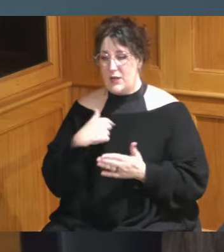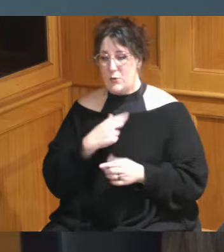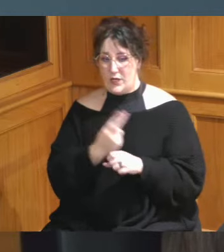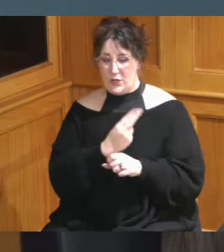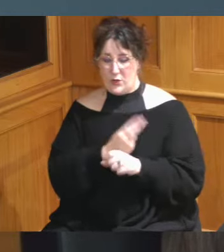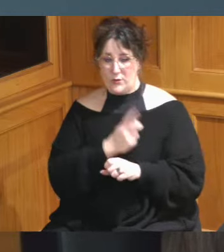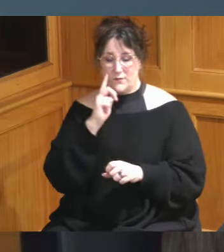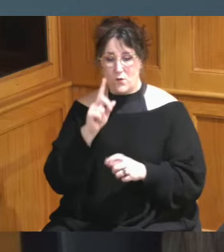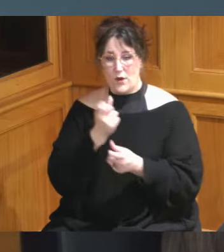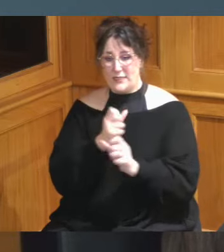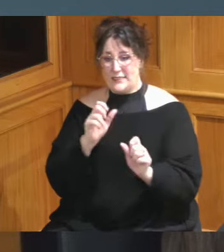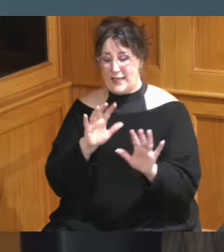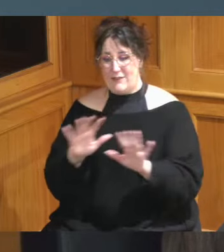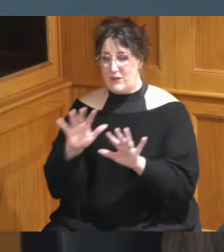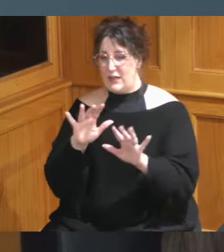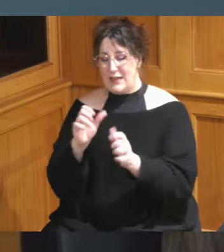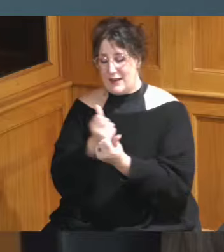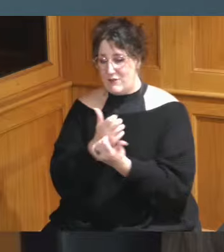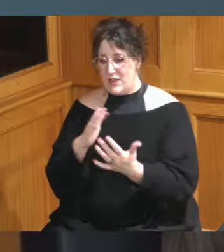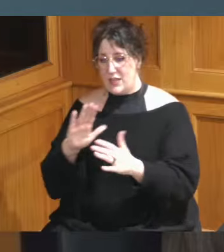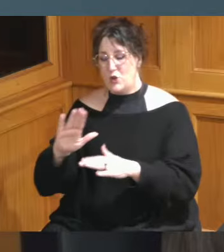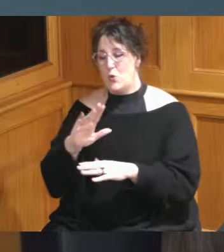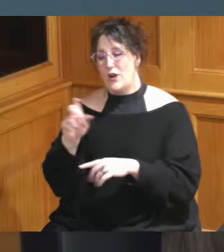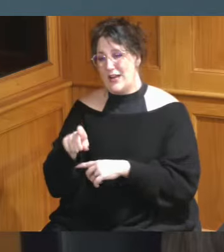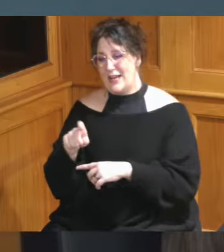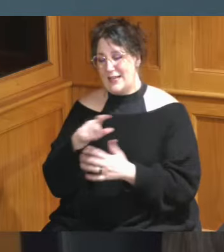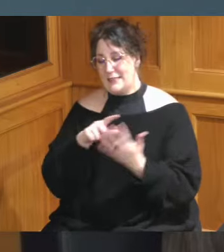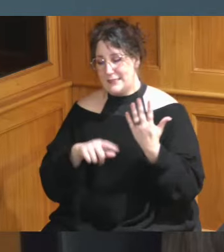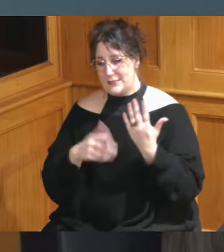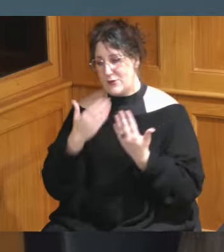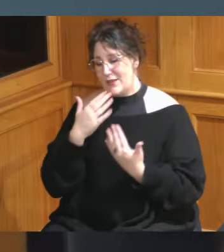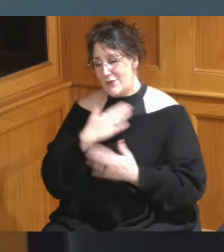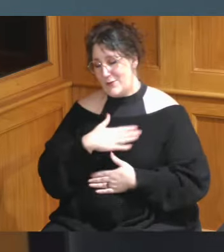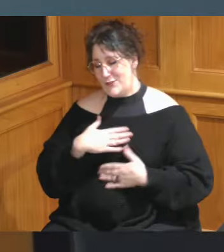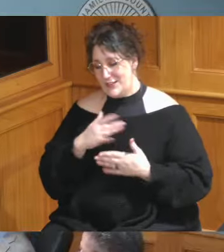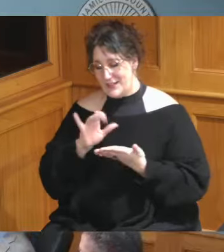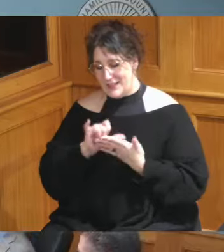to take care of your basic needs. So, thank you. I appreciate it. That's all I have. Thank you,